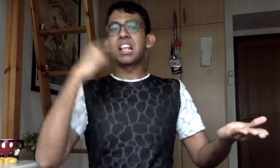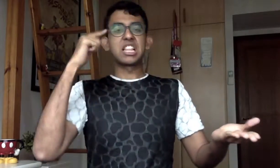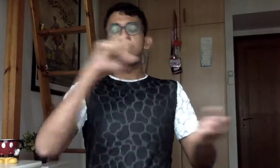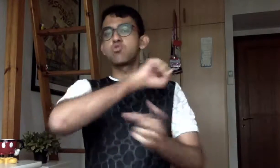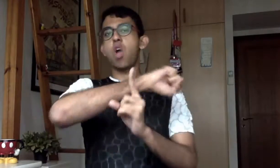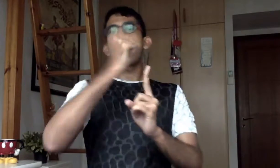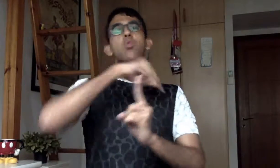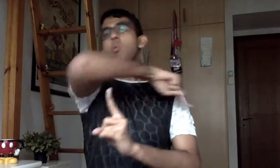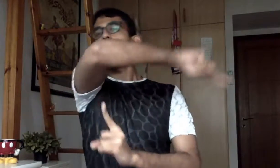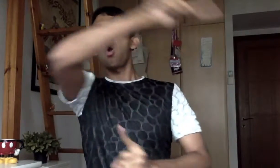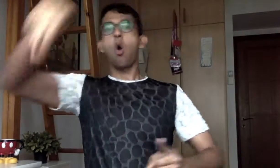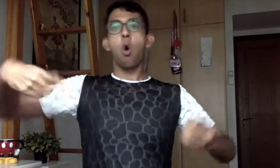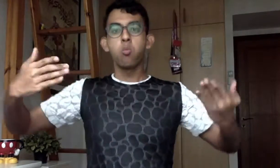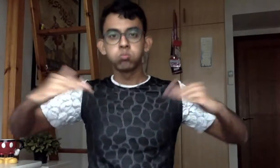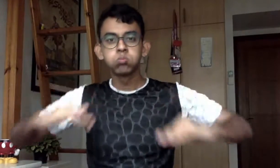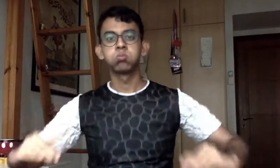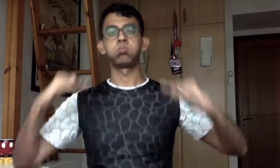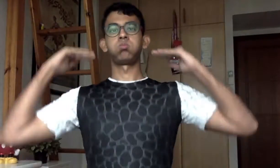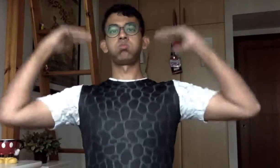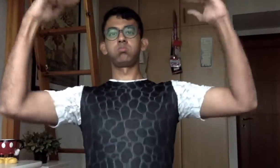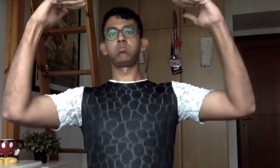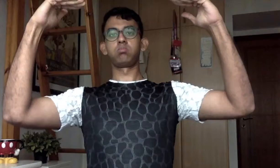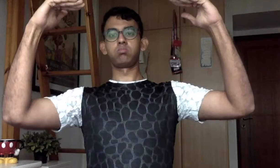I think we all rise as a society.